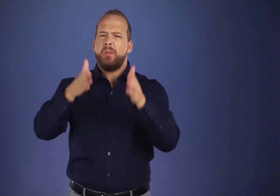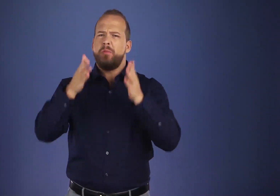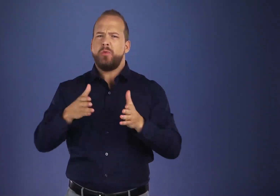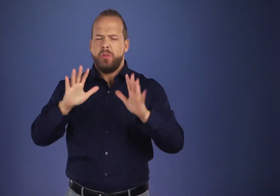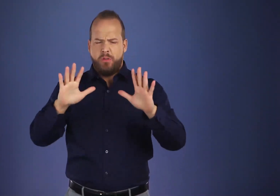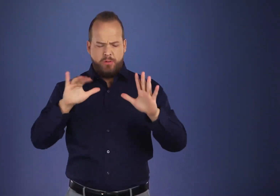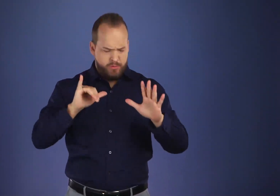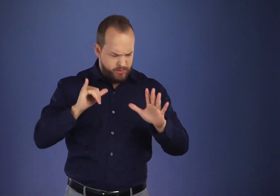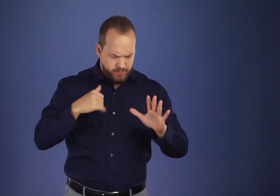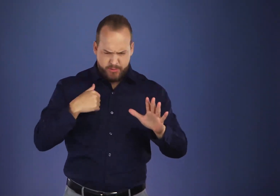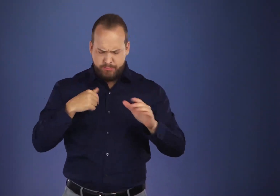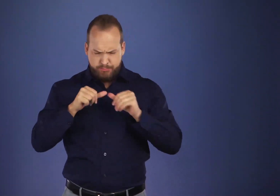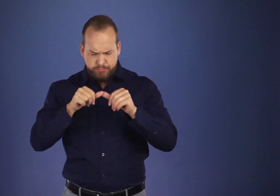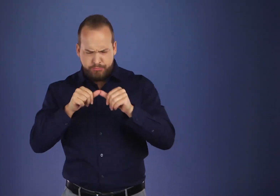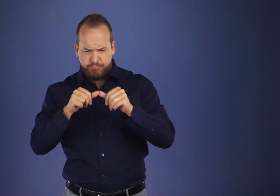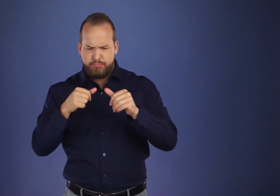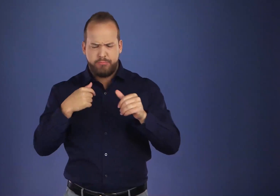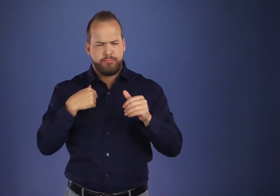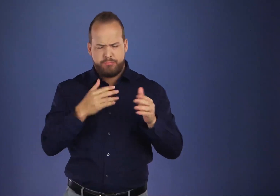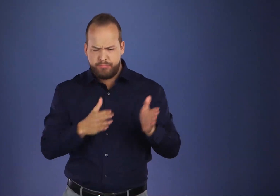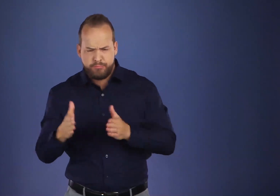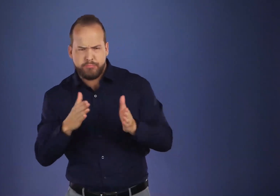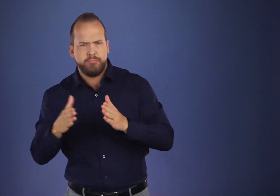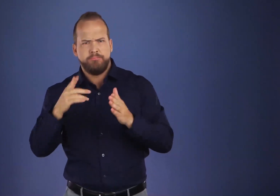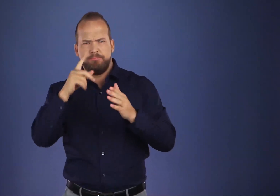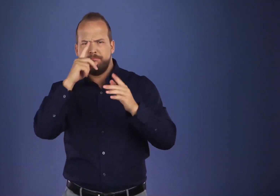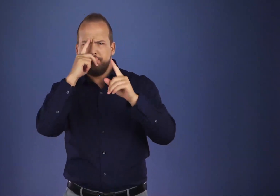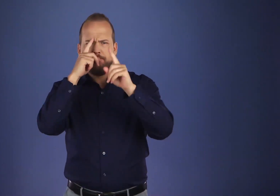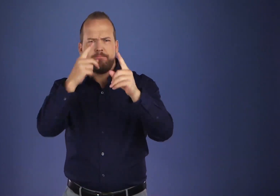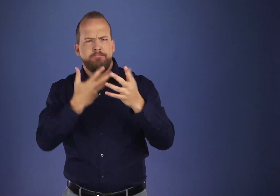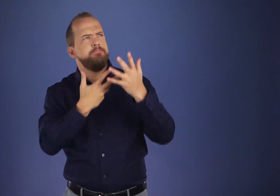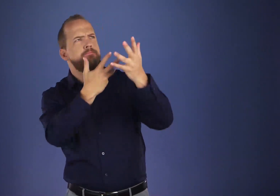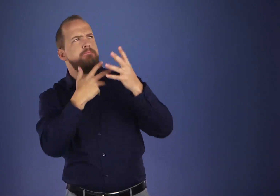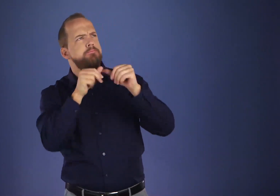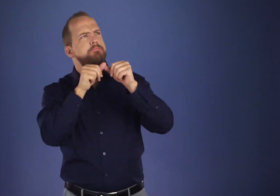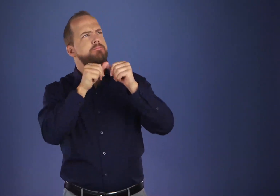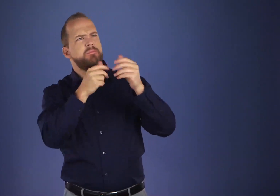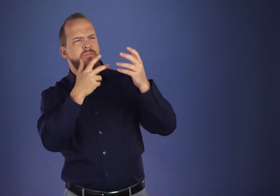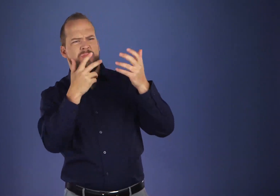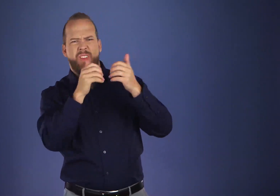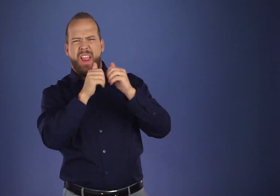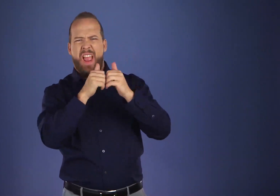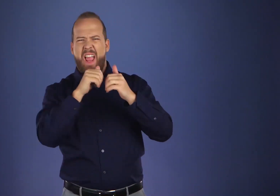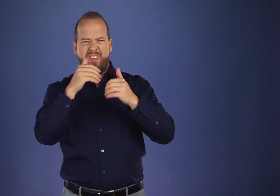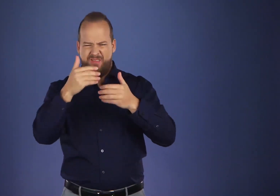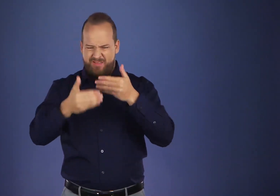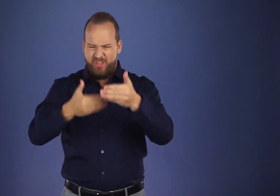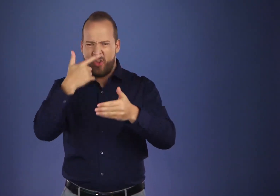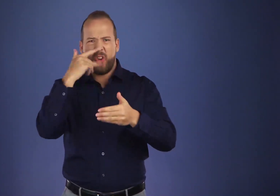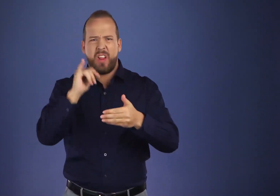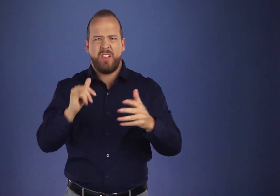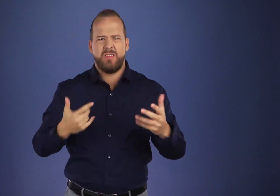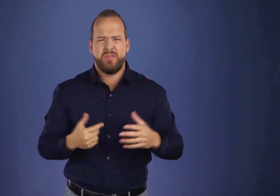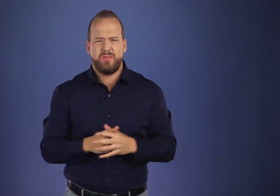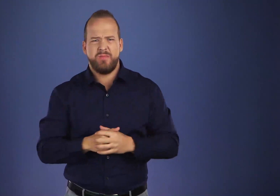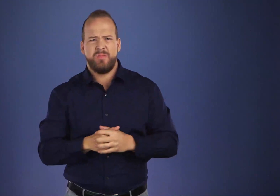So how, exactly, can the willing person continue to turn his will and his life over to the Higher Power?